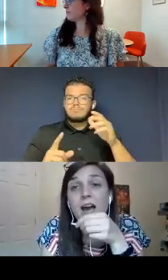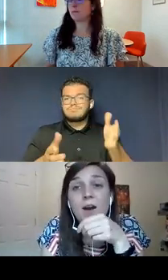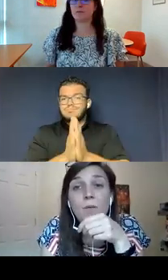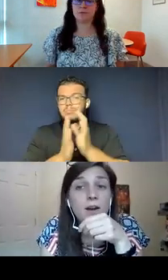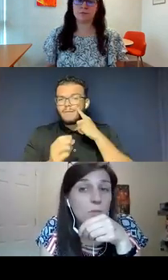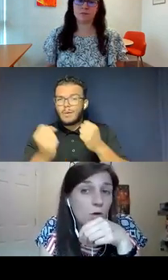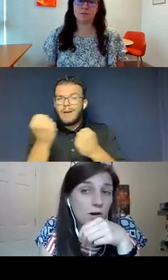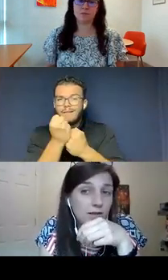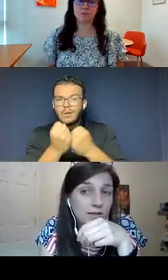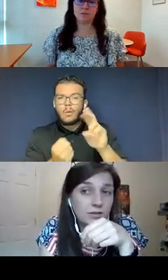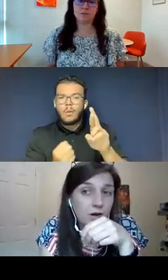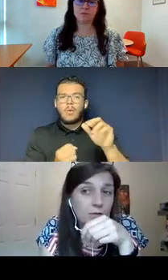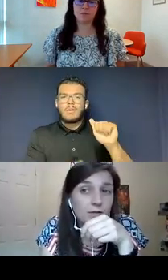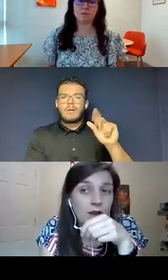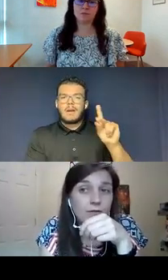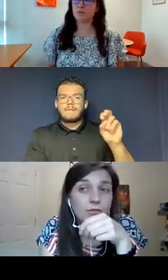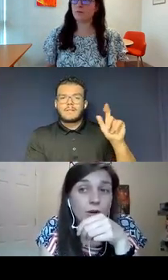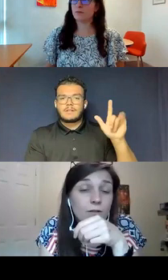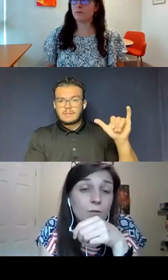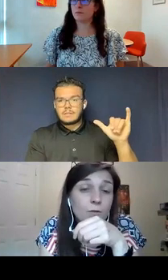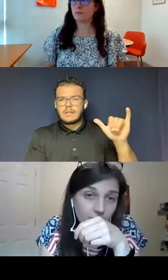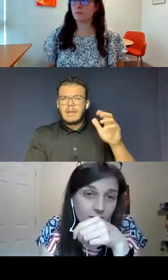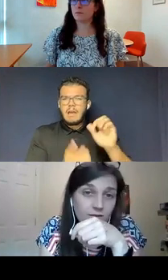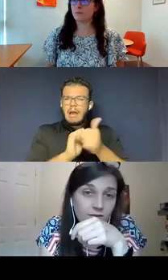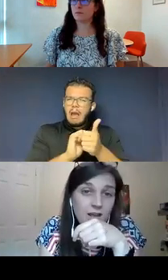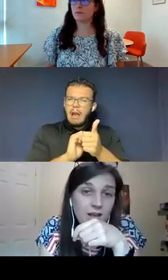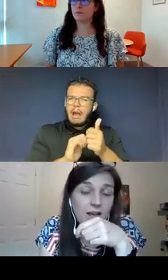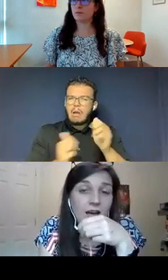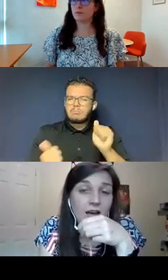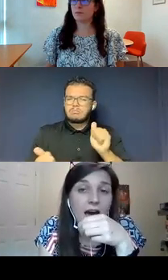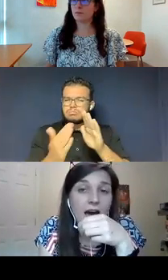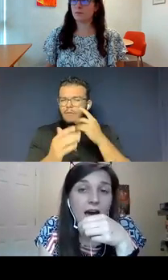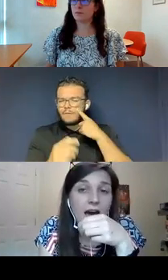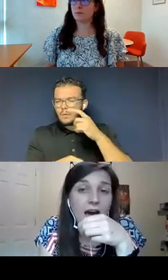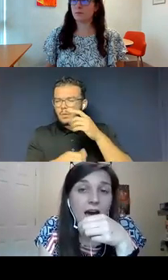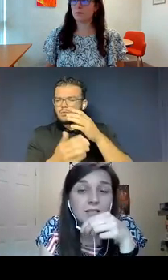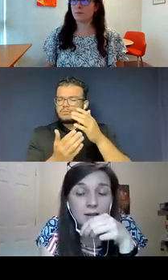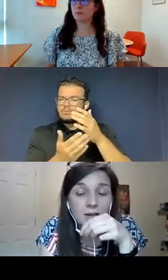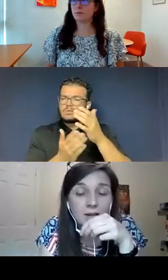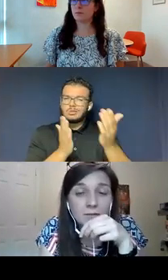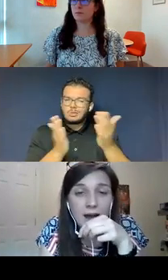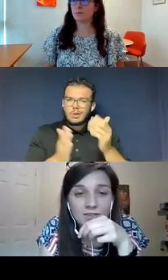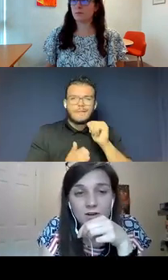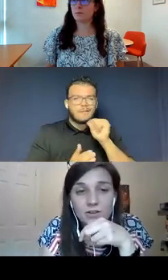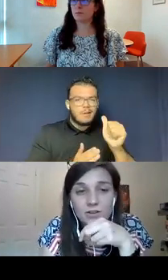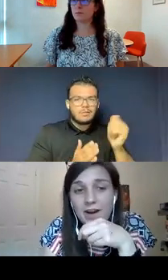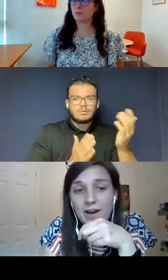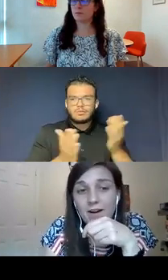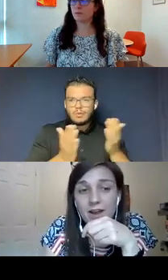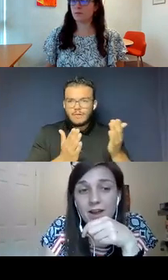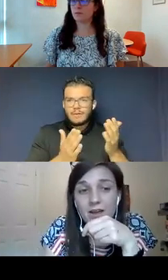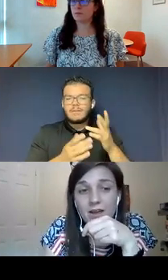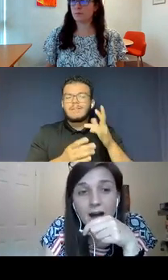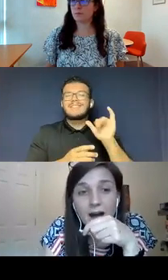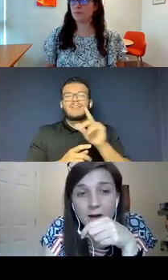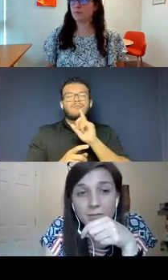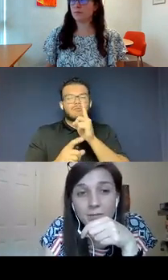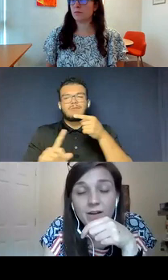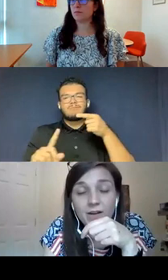How would I report these in terms of served or not served?" And this comes back to one of the criteria there